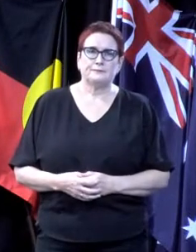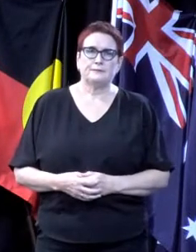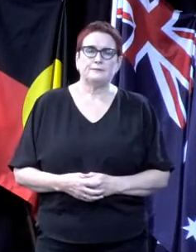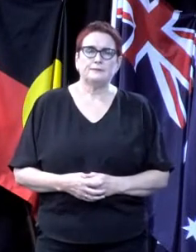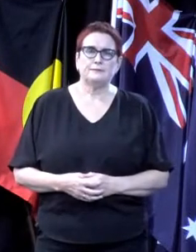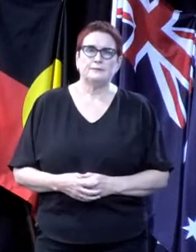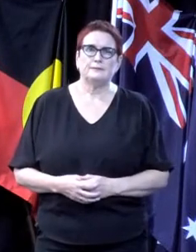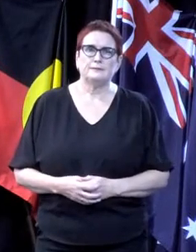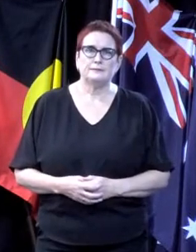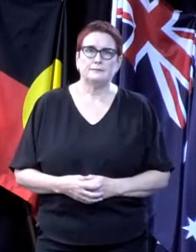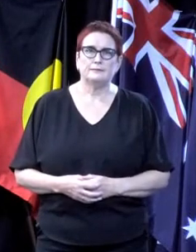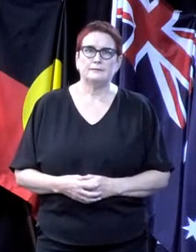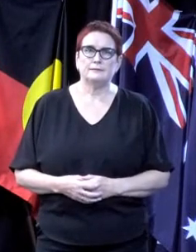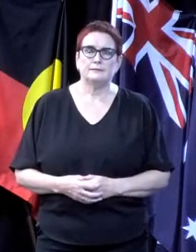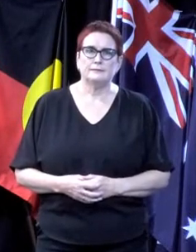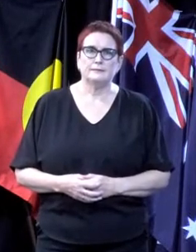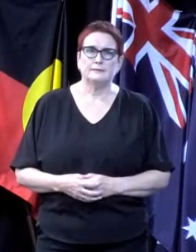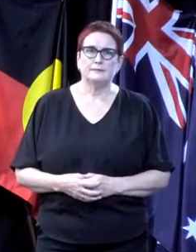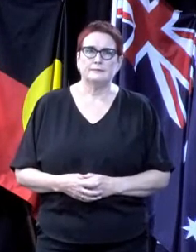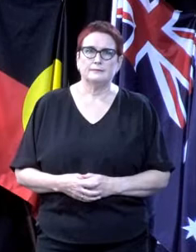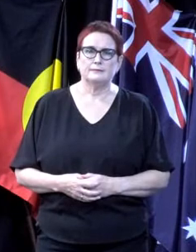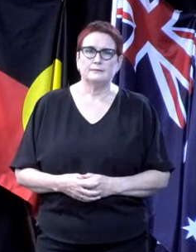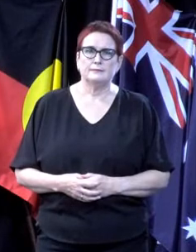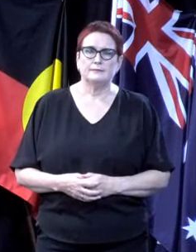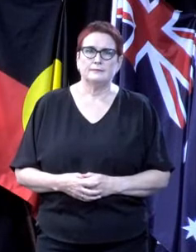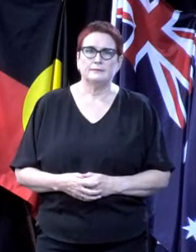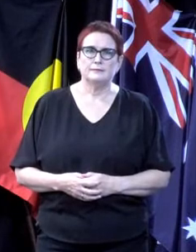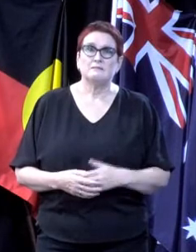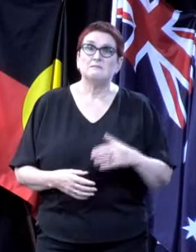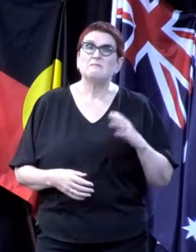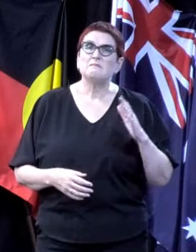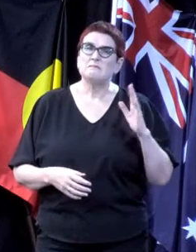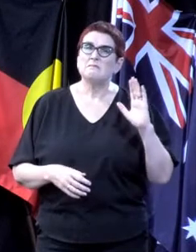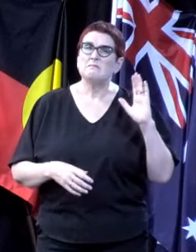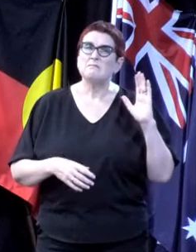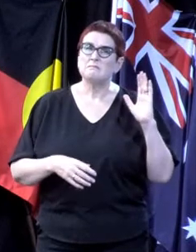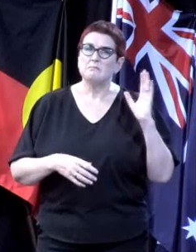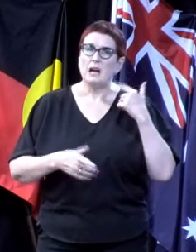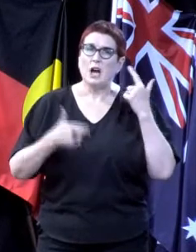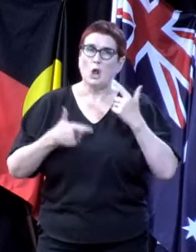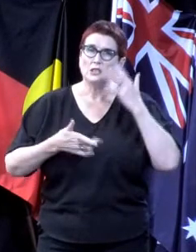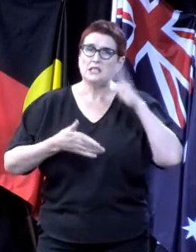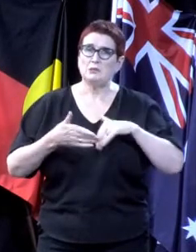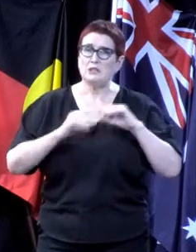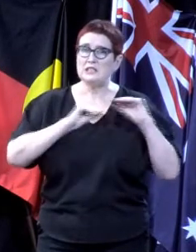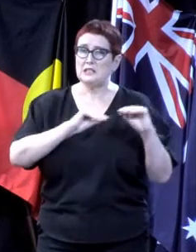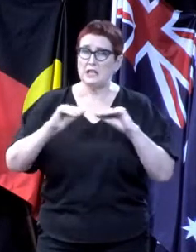So, you've had a lengthy history in teaching? I have.